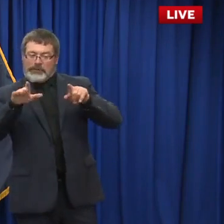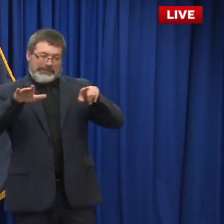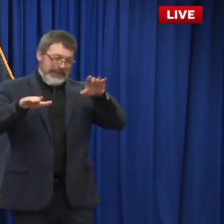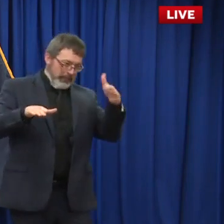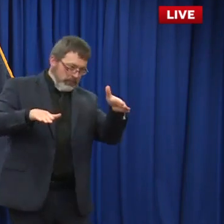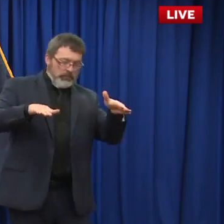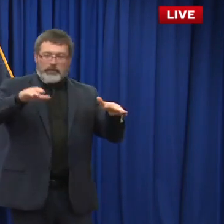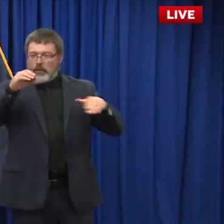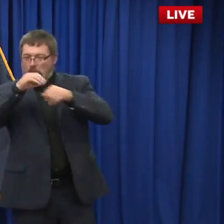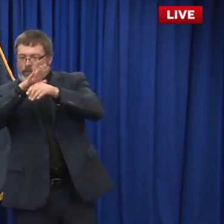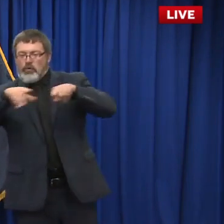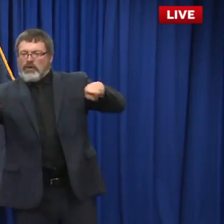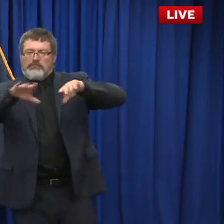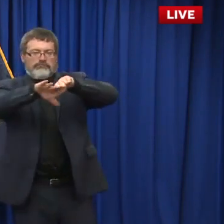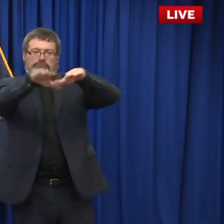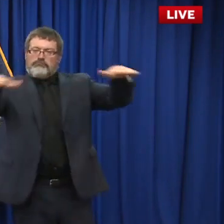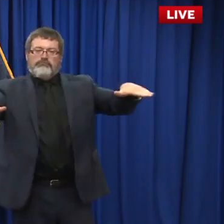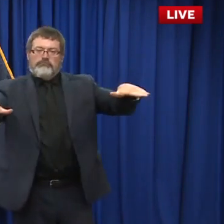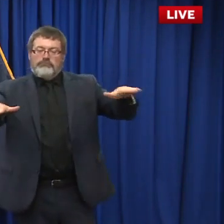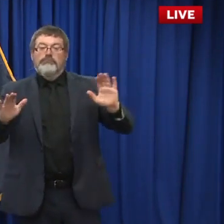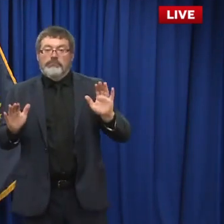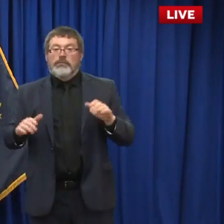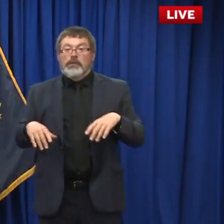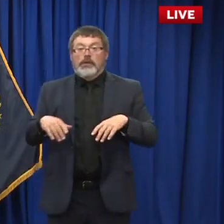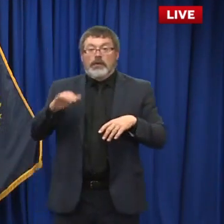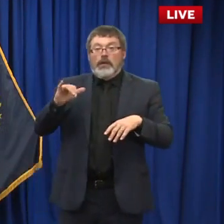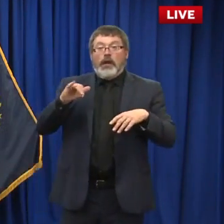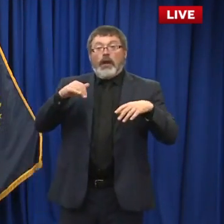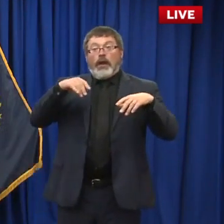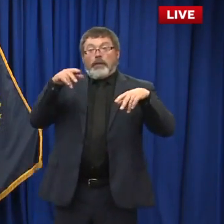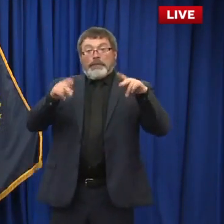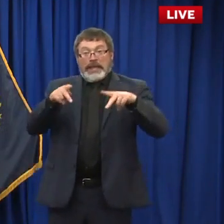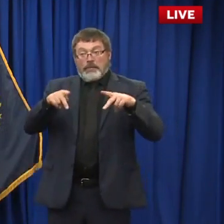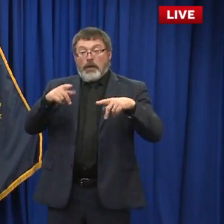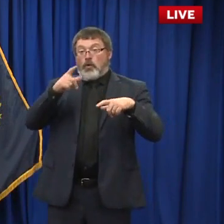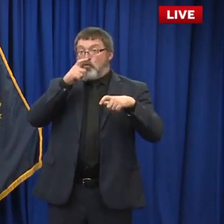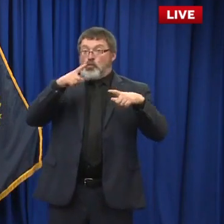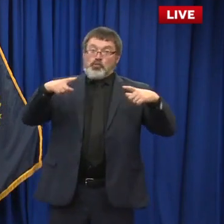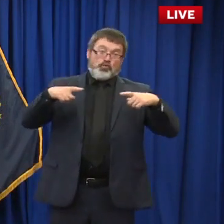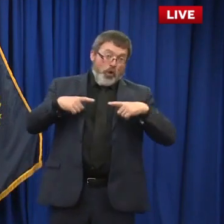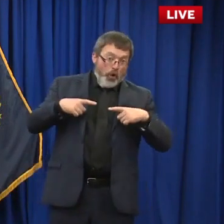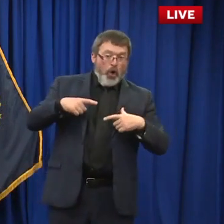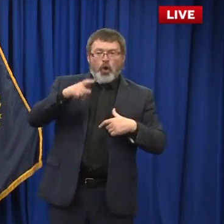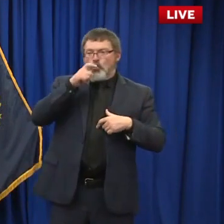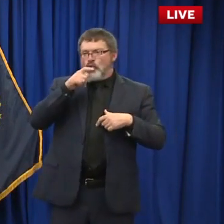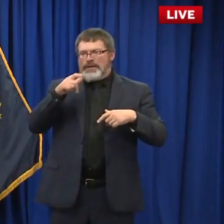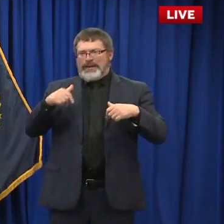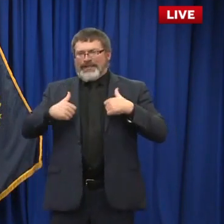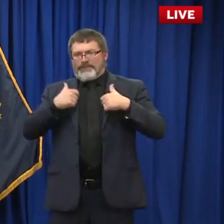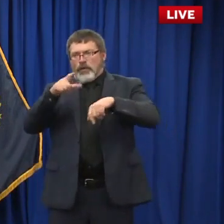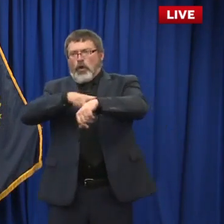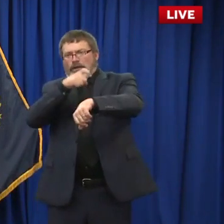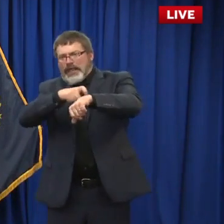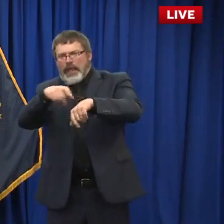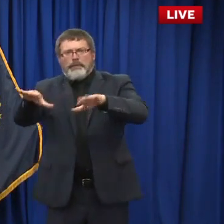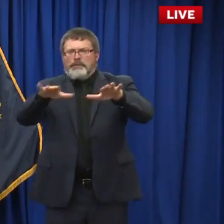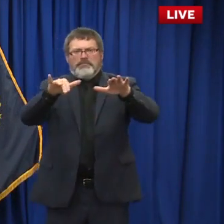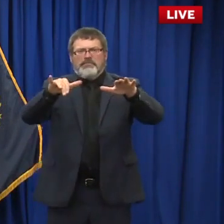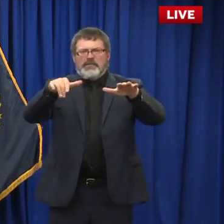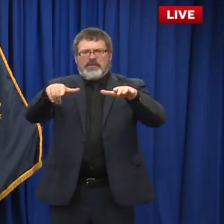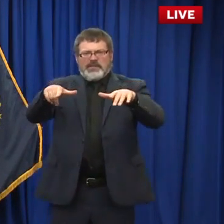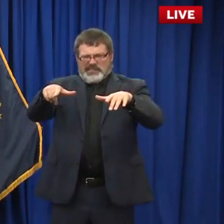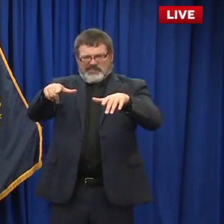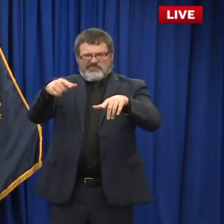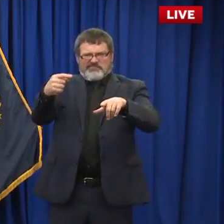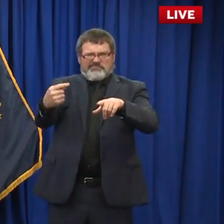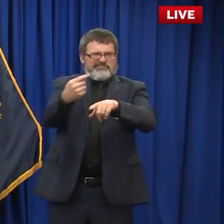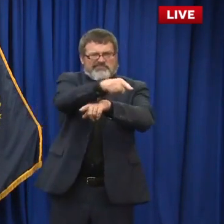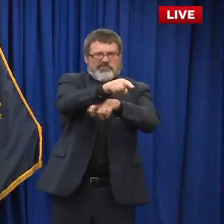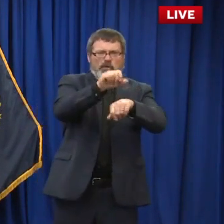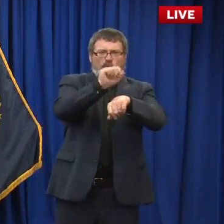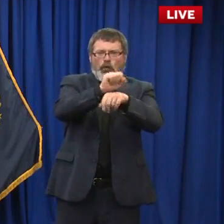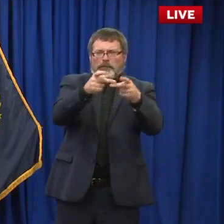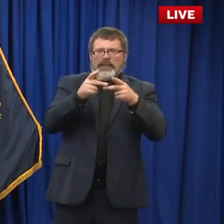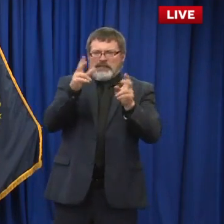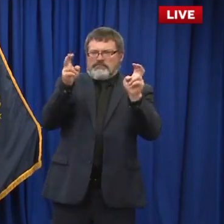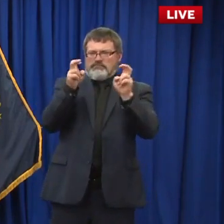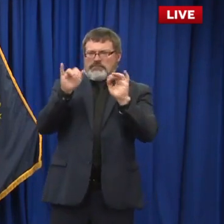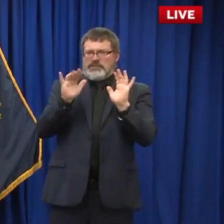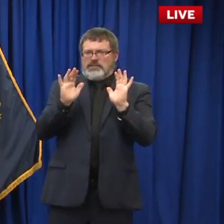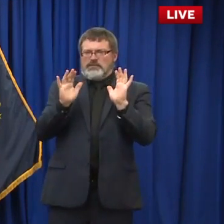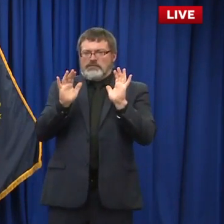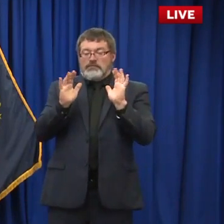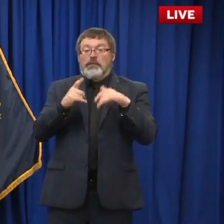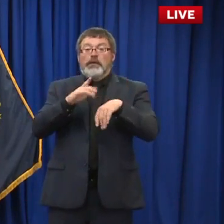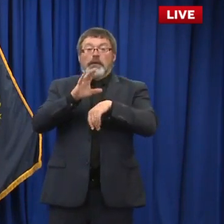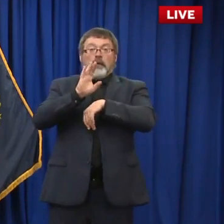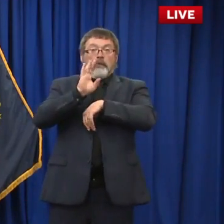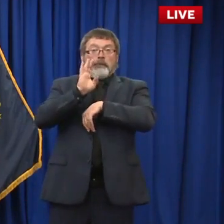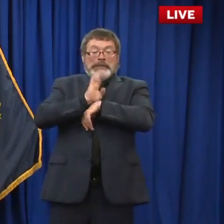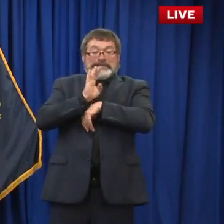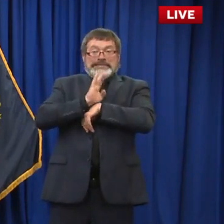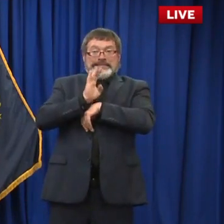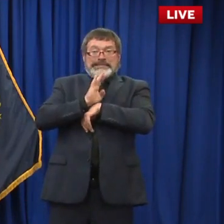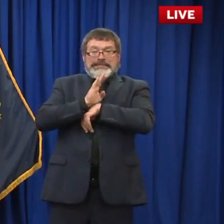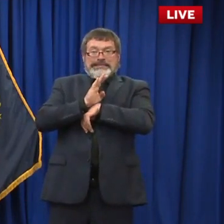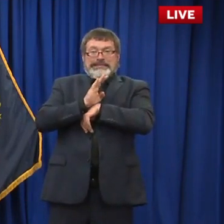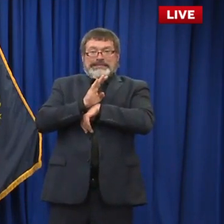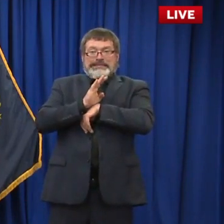I WOULD ASSUME THAT ANYBODY THAT, YOU KNOW, IS NOT RETIRED OR LIVING IN A LONG-TERM CARE FACILITY, YOU KNOW, ANYBODY WOULD HAVE A WORKPLACE, SO IT DOES NOT MEAN THAT BECAUSE I'M